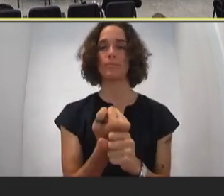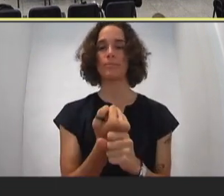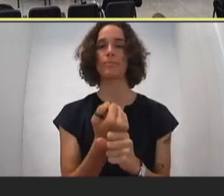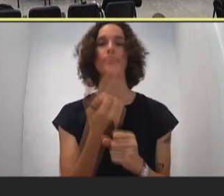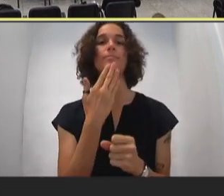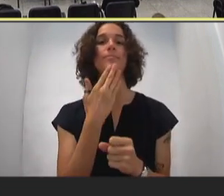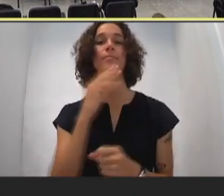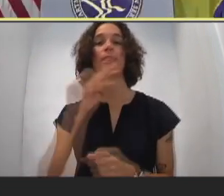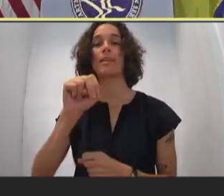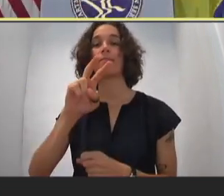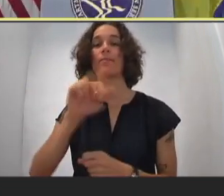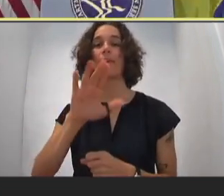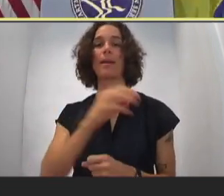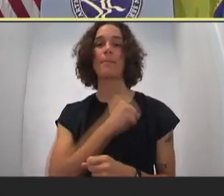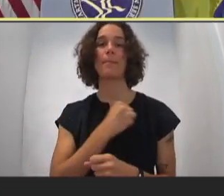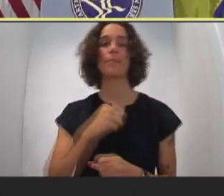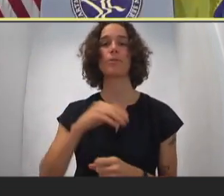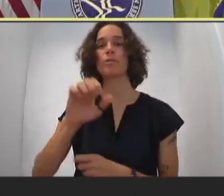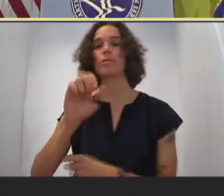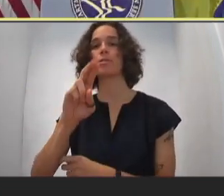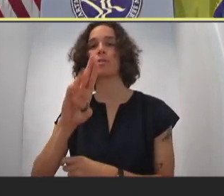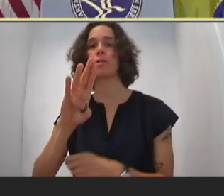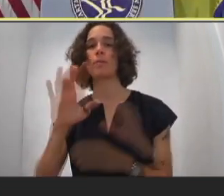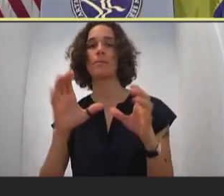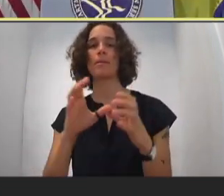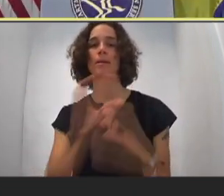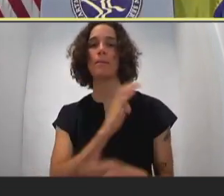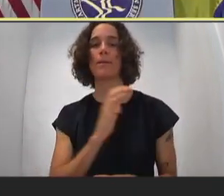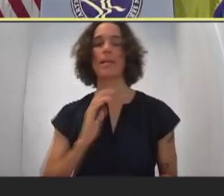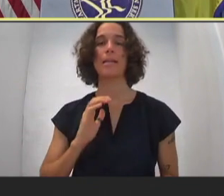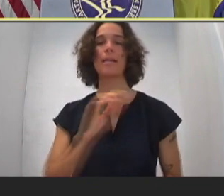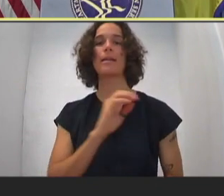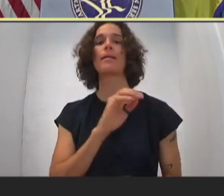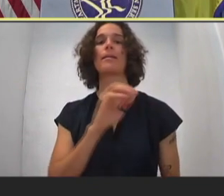subcommittee members for their dedication to furthering the work of this committee.